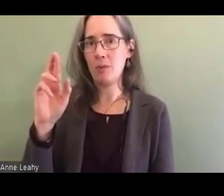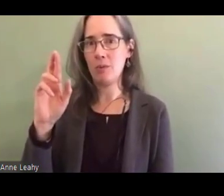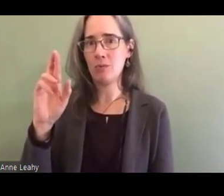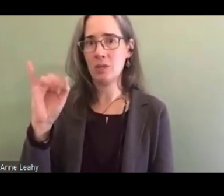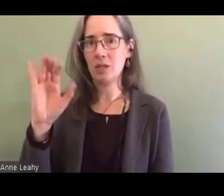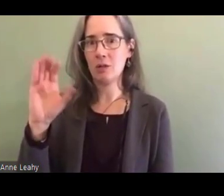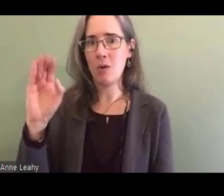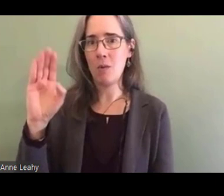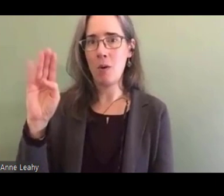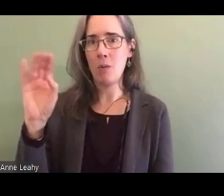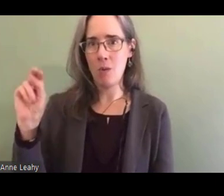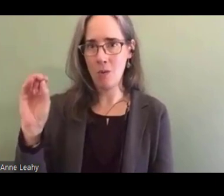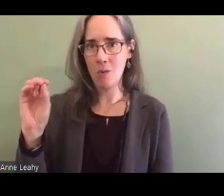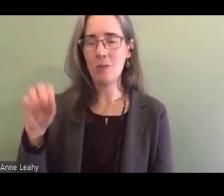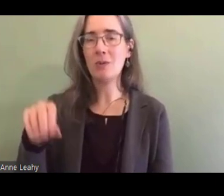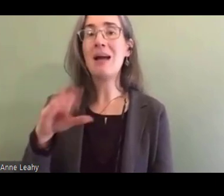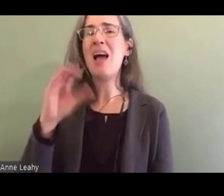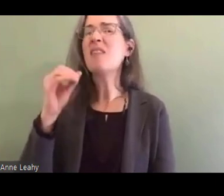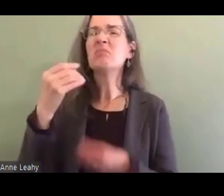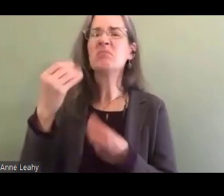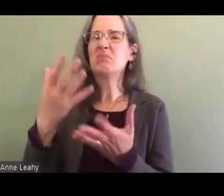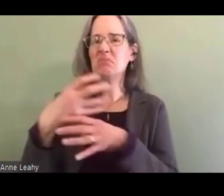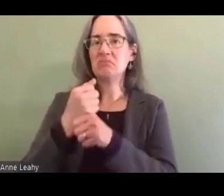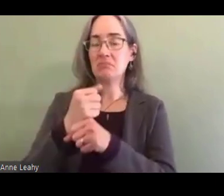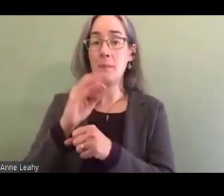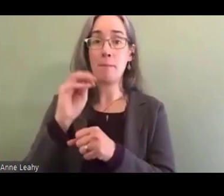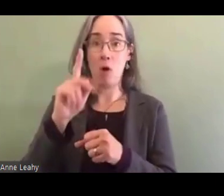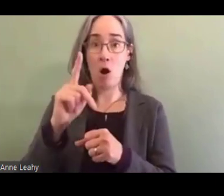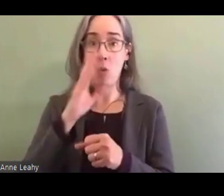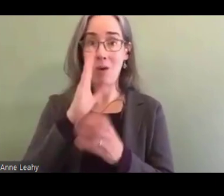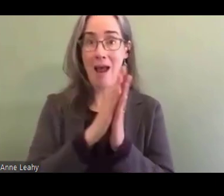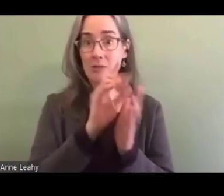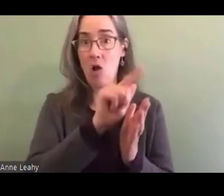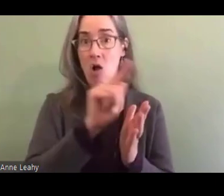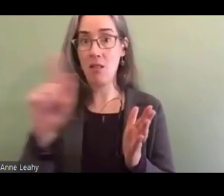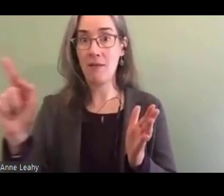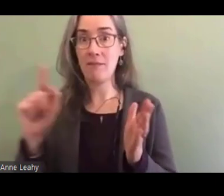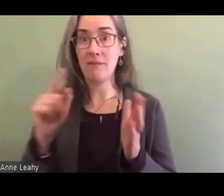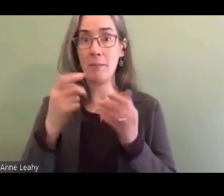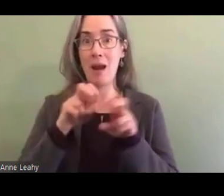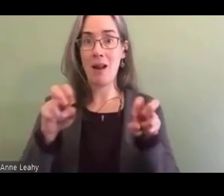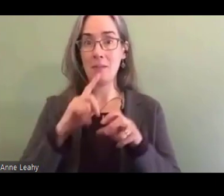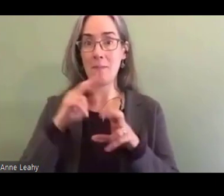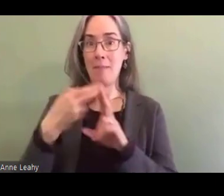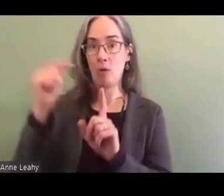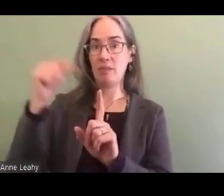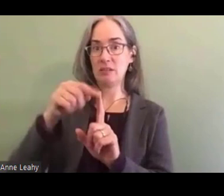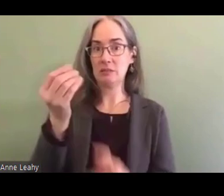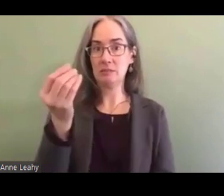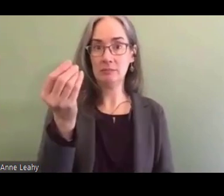And simply put Mark, and I will ask all of the panelists about this as well.